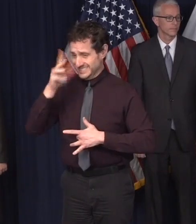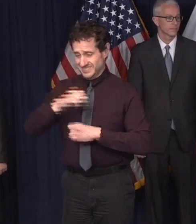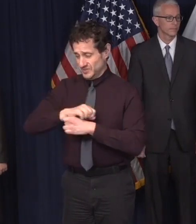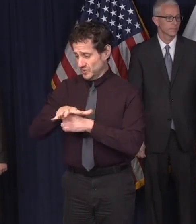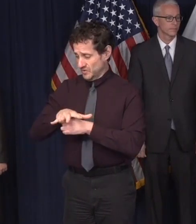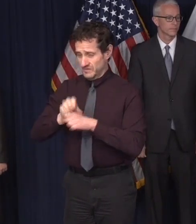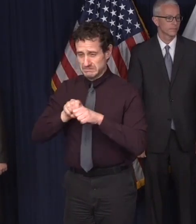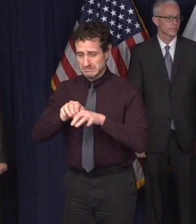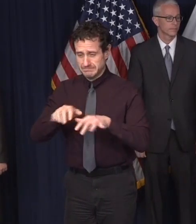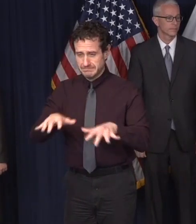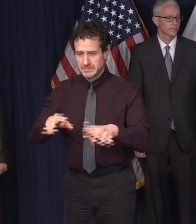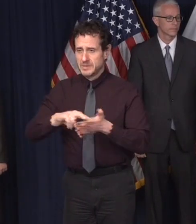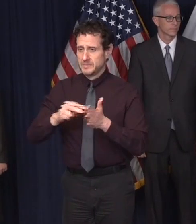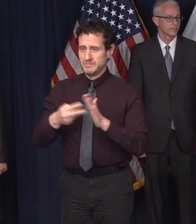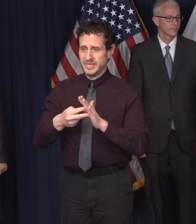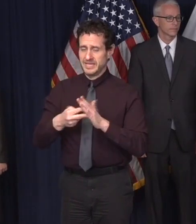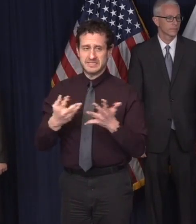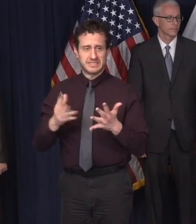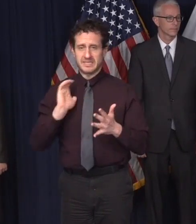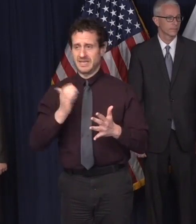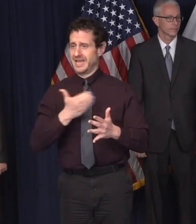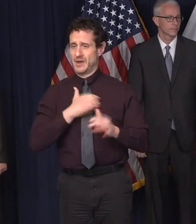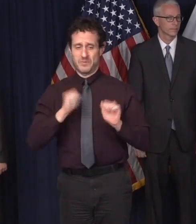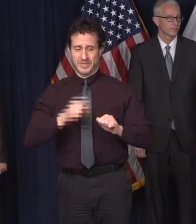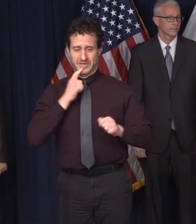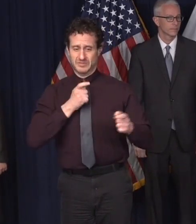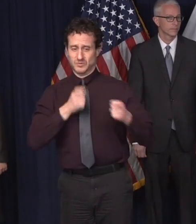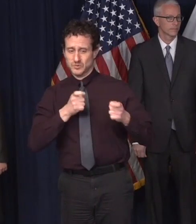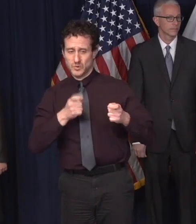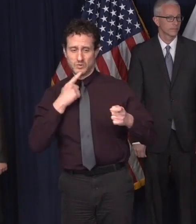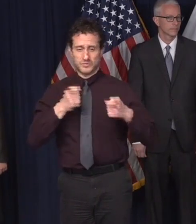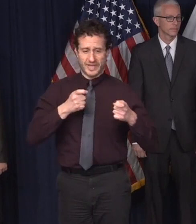MAKE STRIDES TOWARD NORMALCY BUT IT'S NOT TODAY AND NOT EVEN APRIL 7TH.